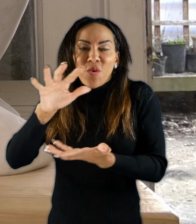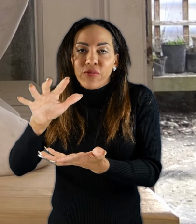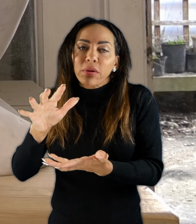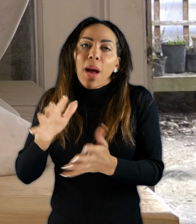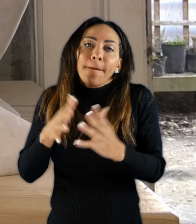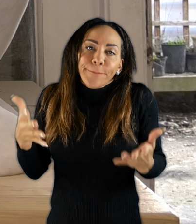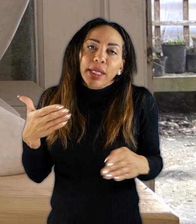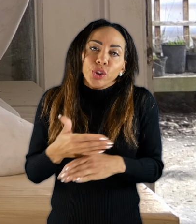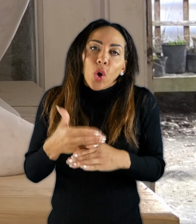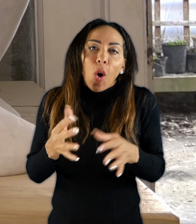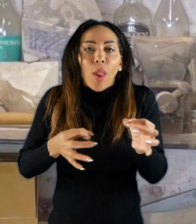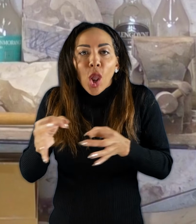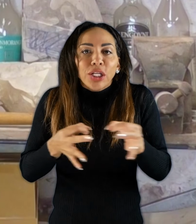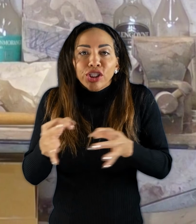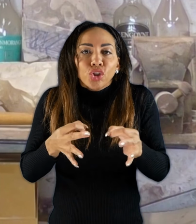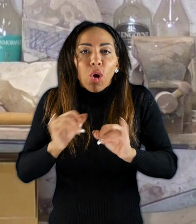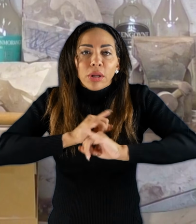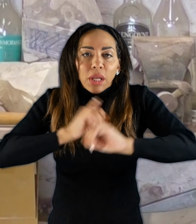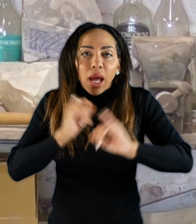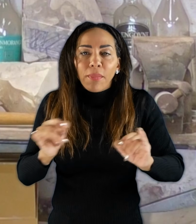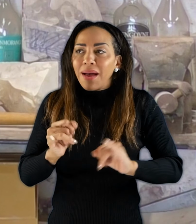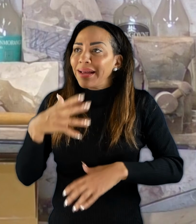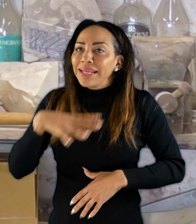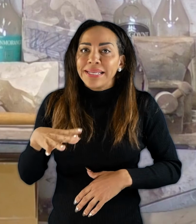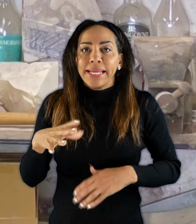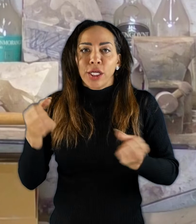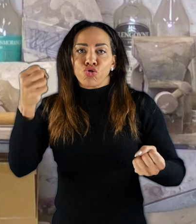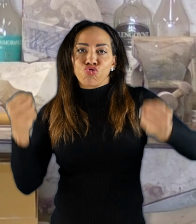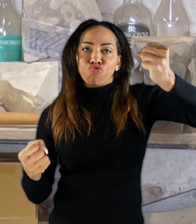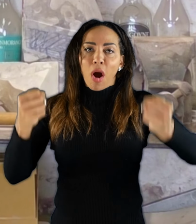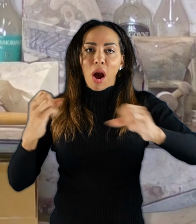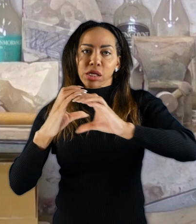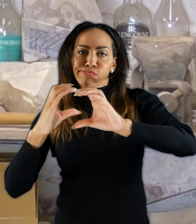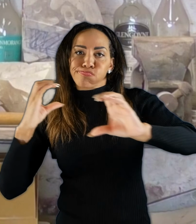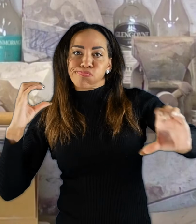logistical nightmare, getting trucks with tail lifts on them, cutting work in and out, trying